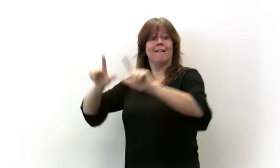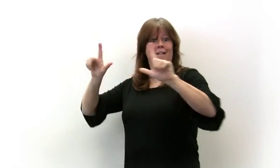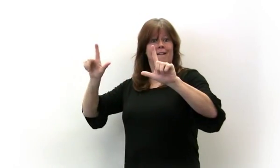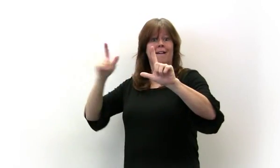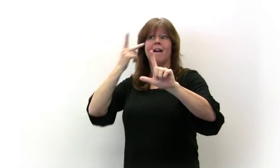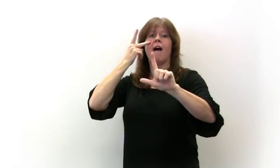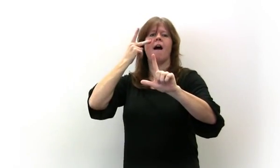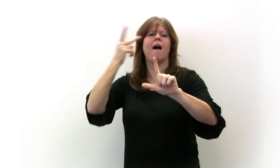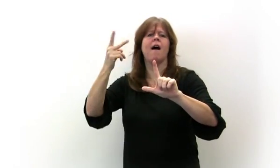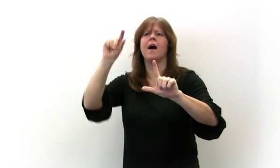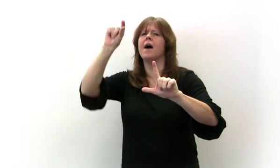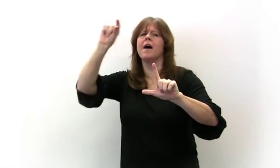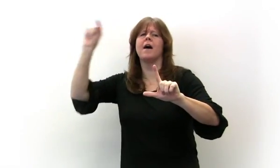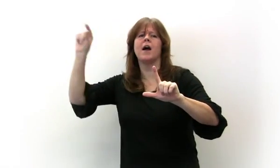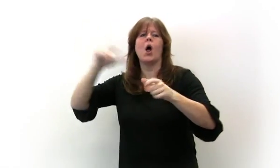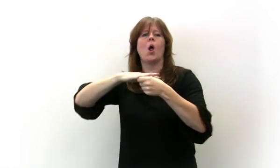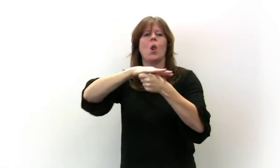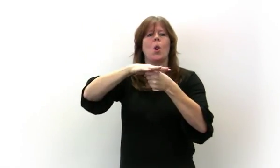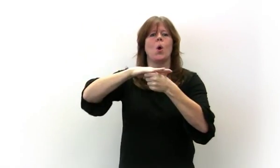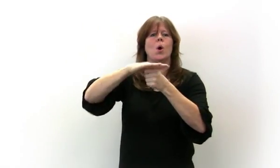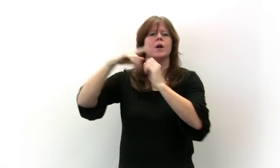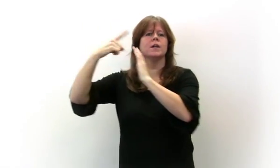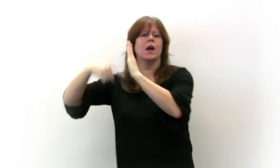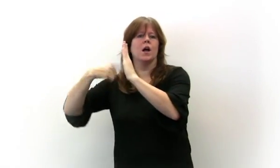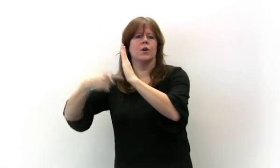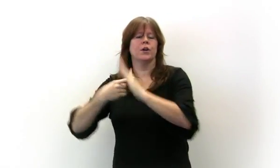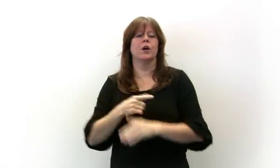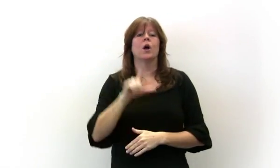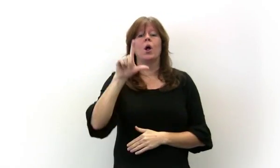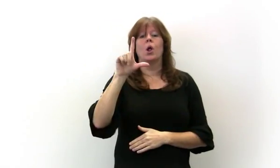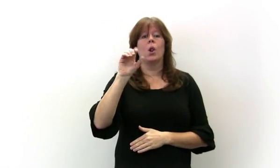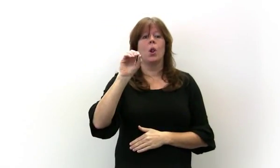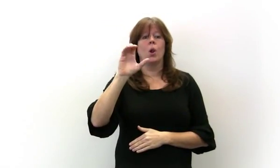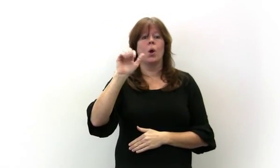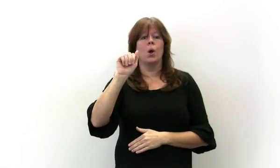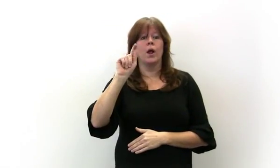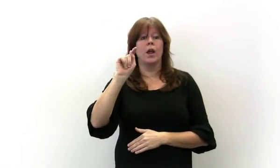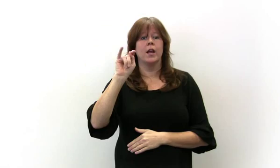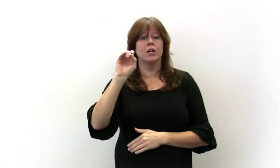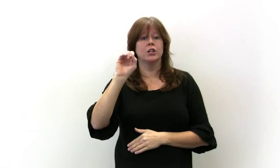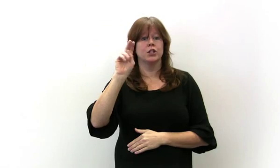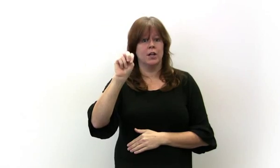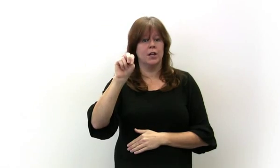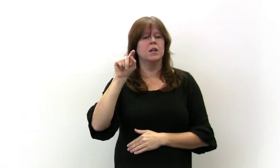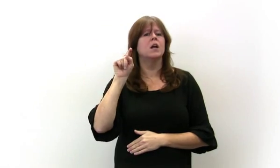Click on Locations & Hours. The location is to find the library